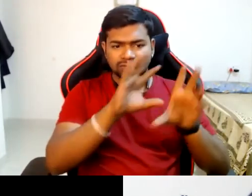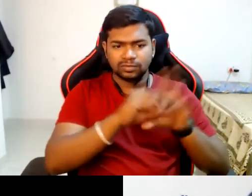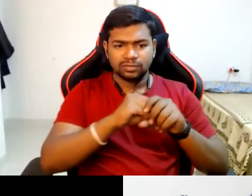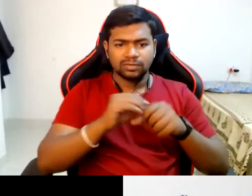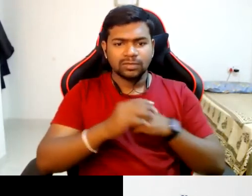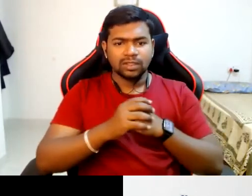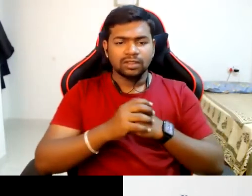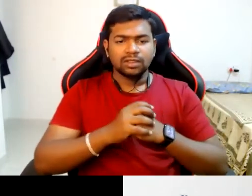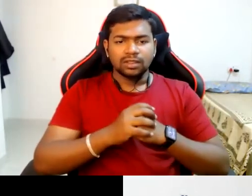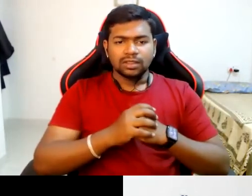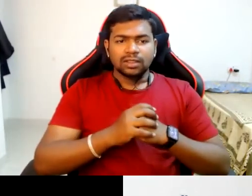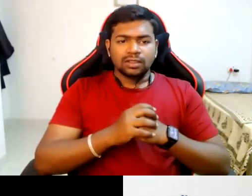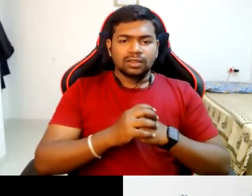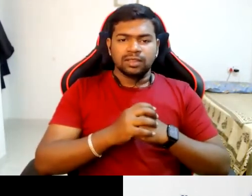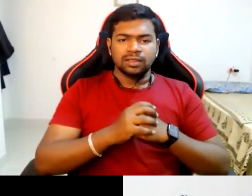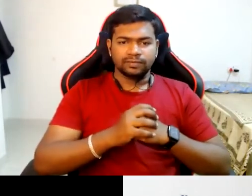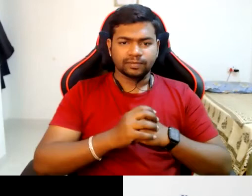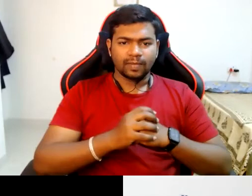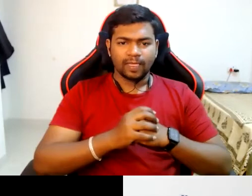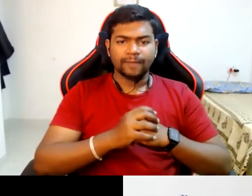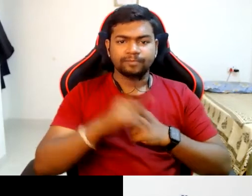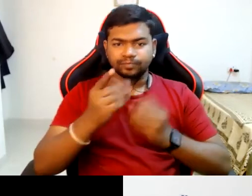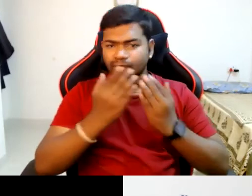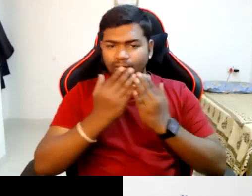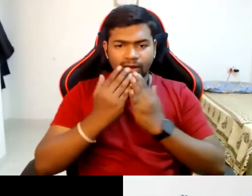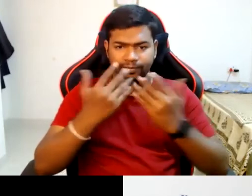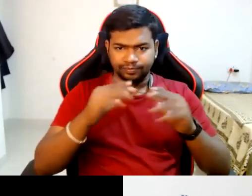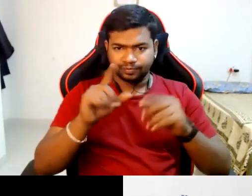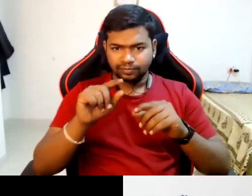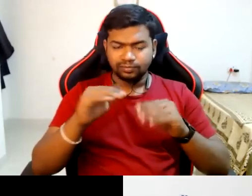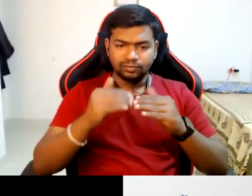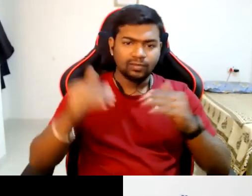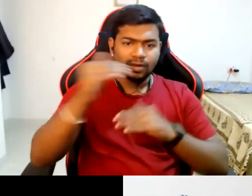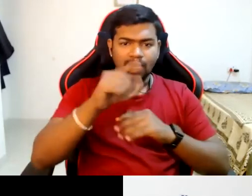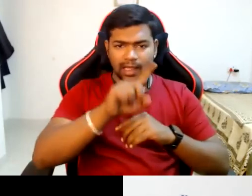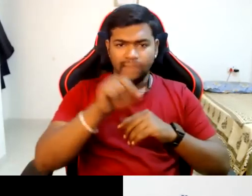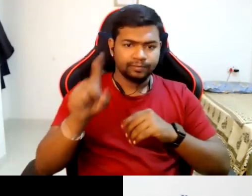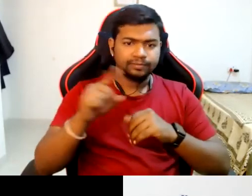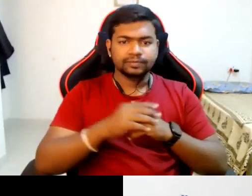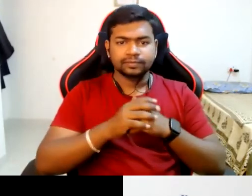so when i was in class 11 I got two pocket size hearing aids and on the